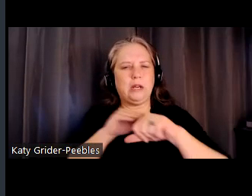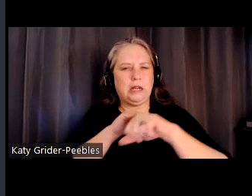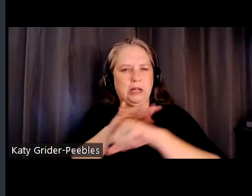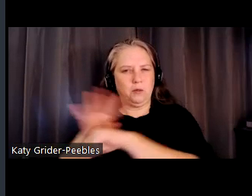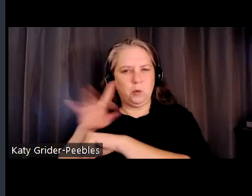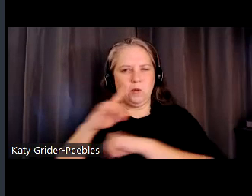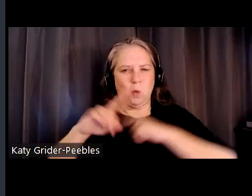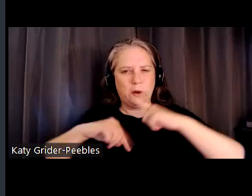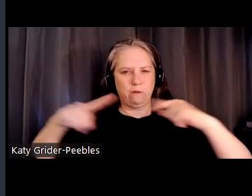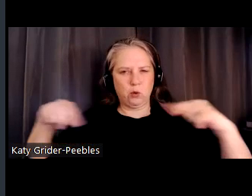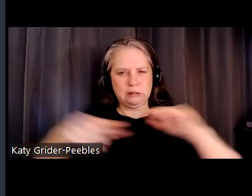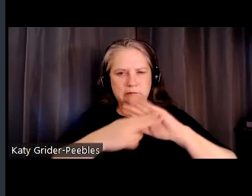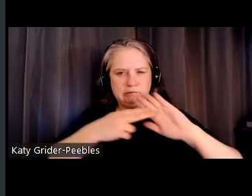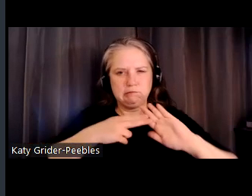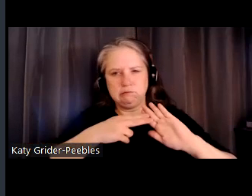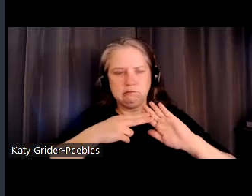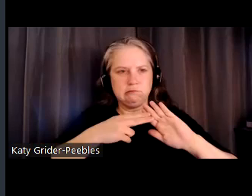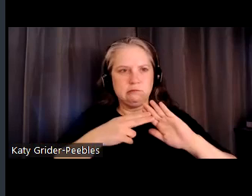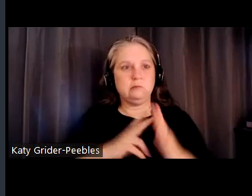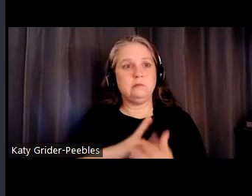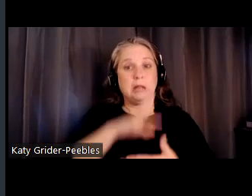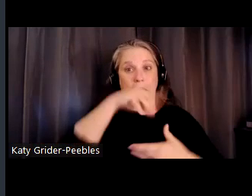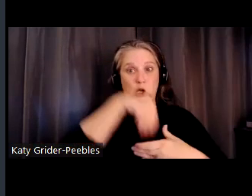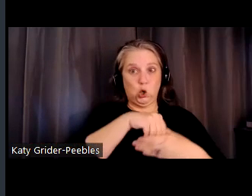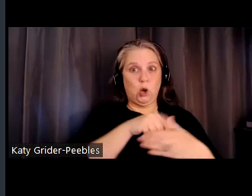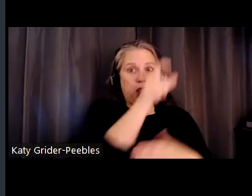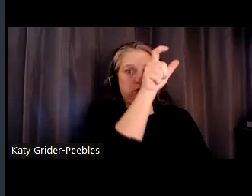There are internal factor, external